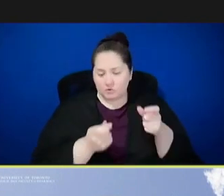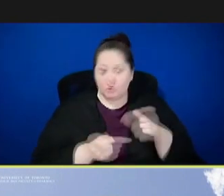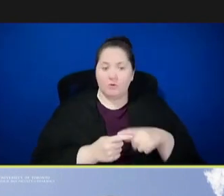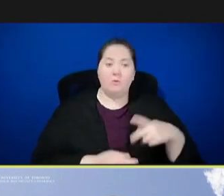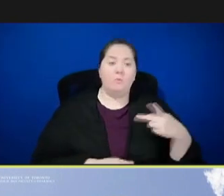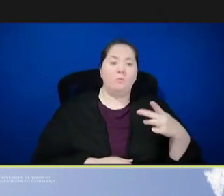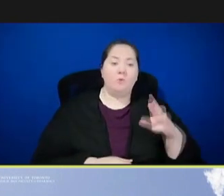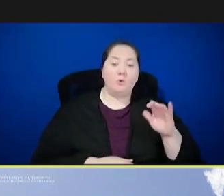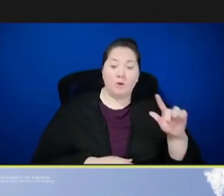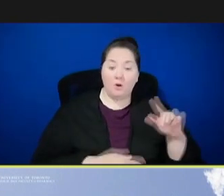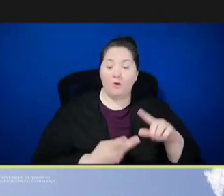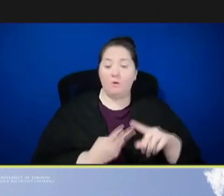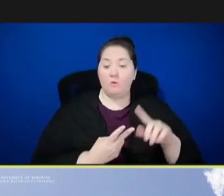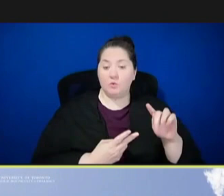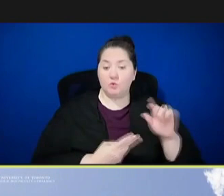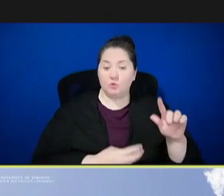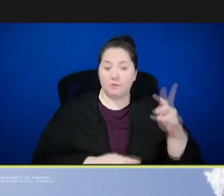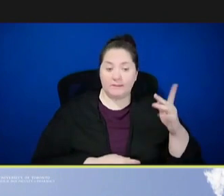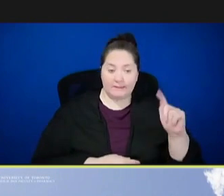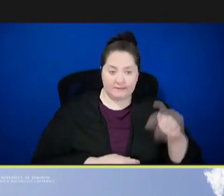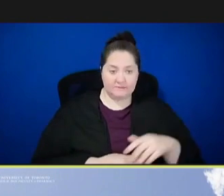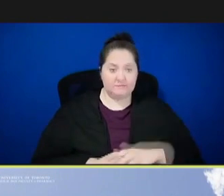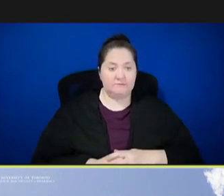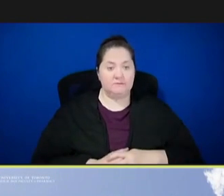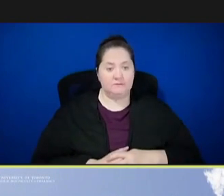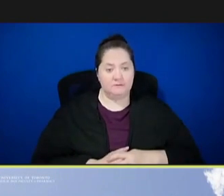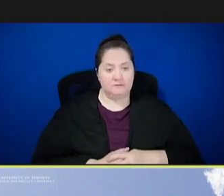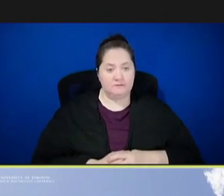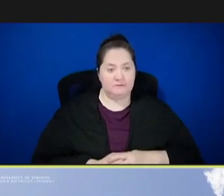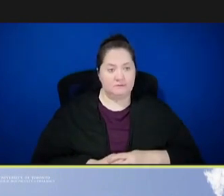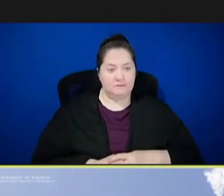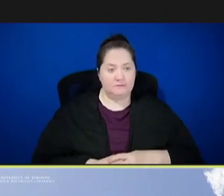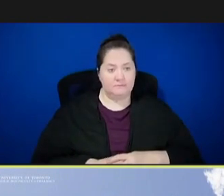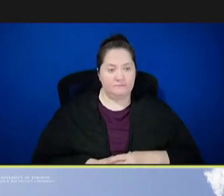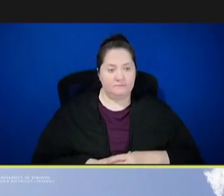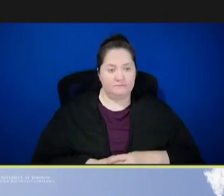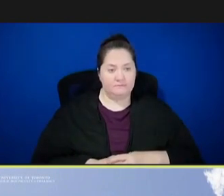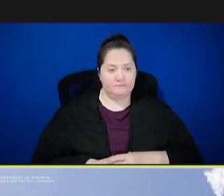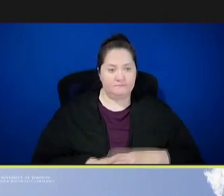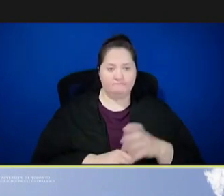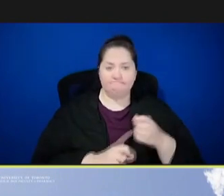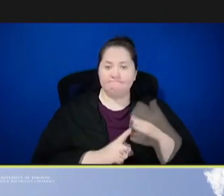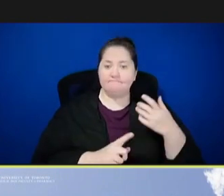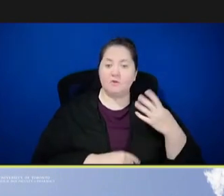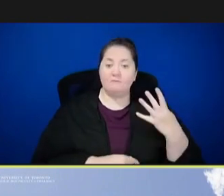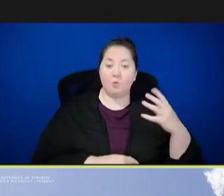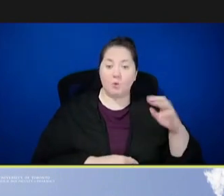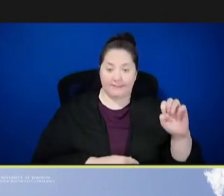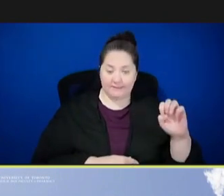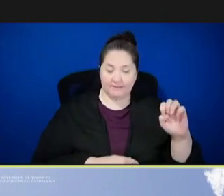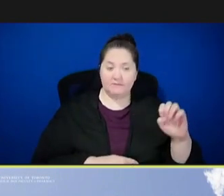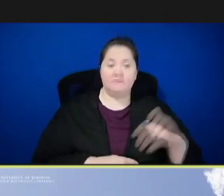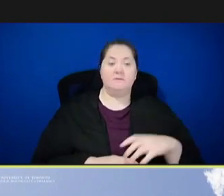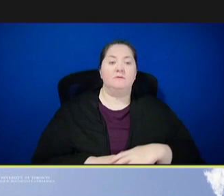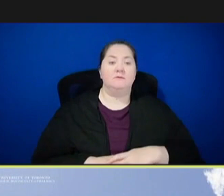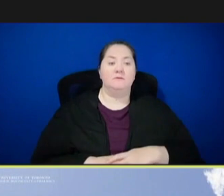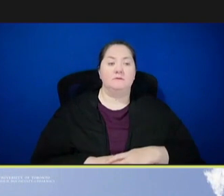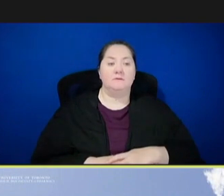toolkit that you can follow. So a little bit more about this 4E model. If we go from left to right,